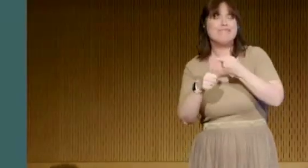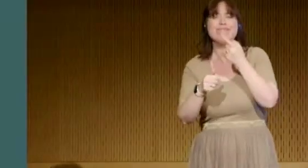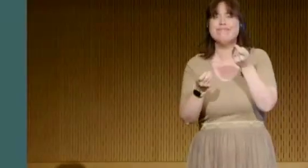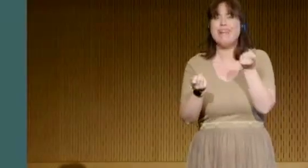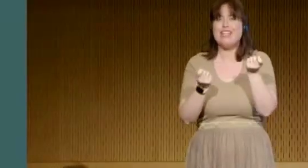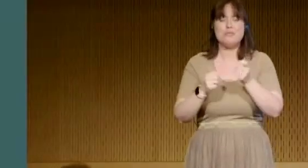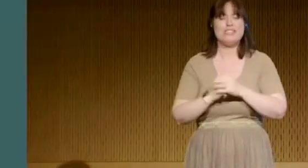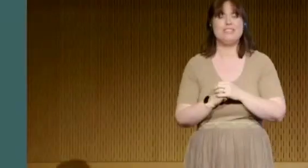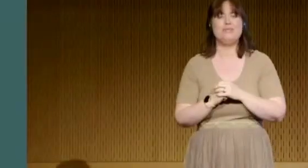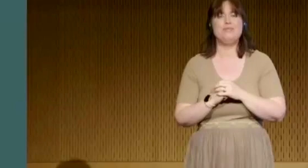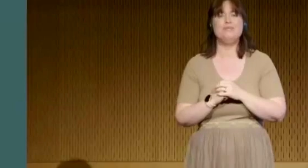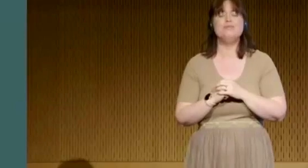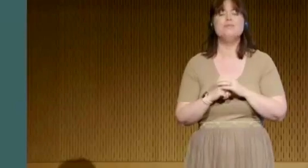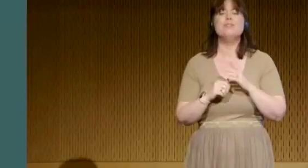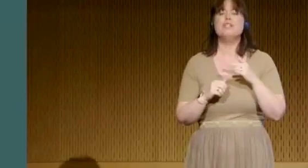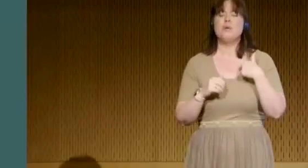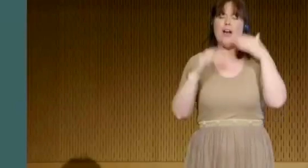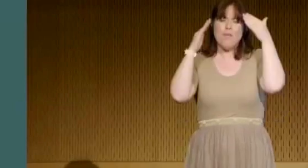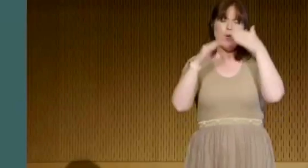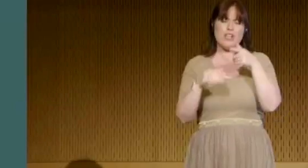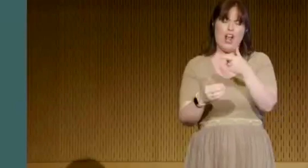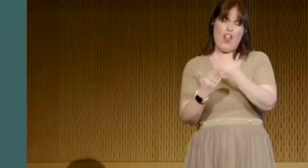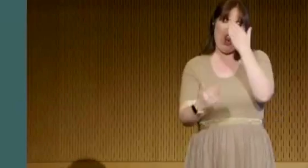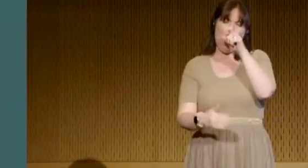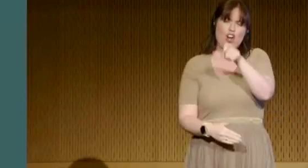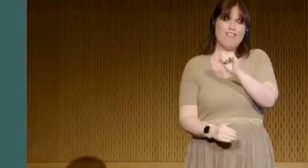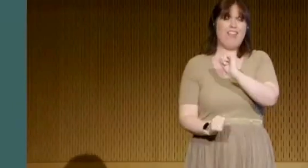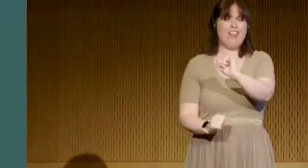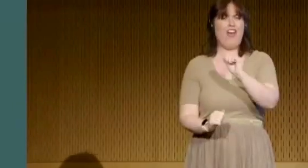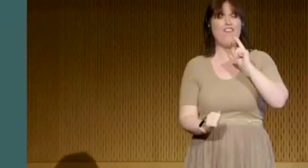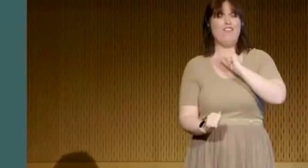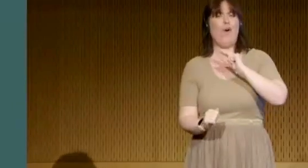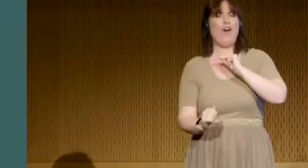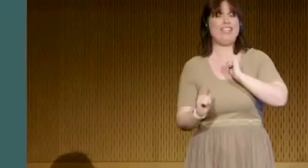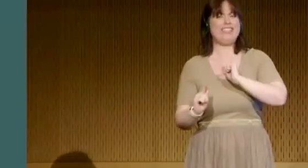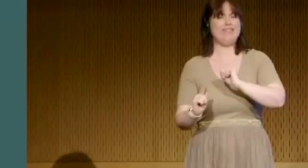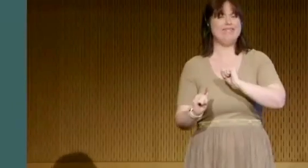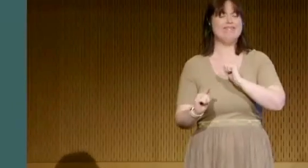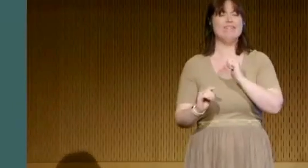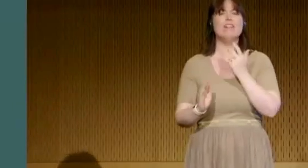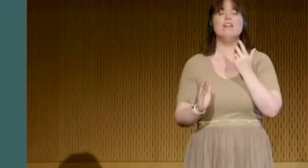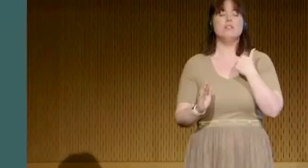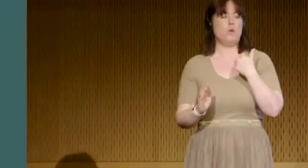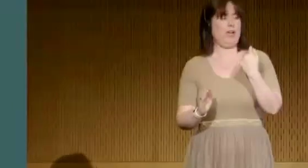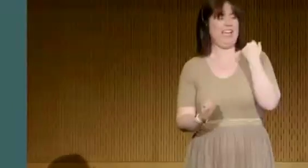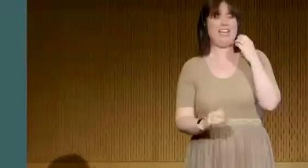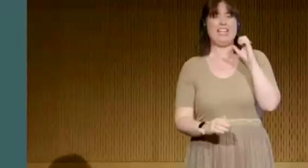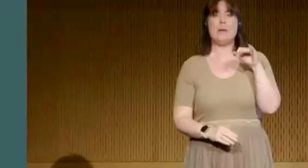I focused on learner voice. What I did was back in September, I did a survey with all of the